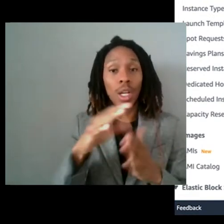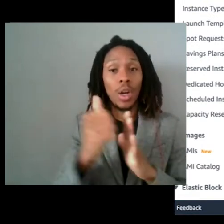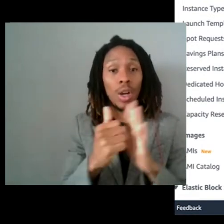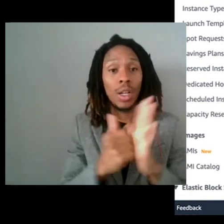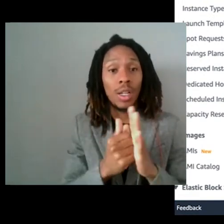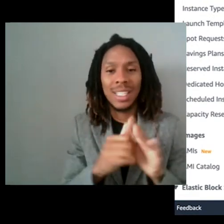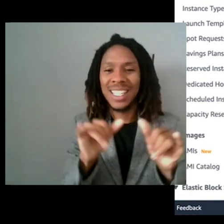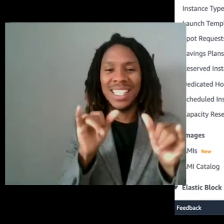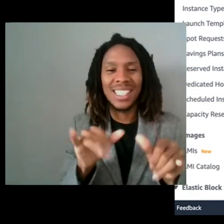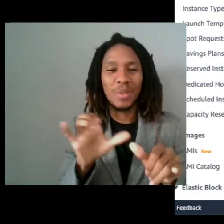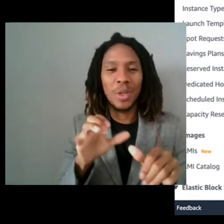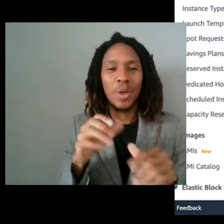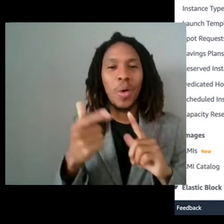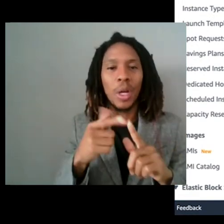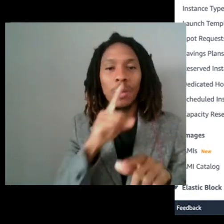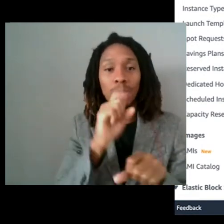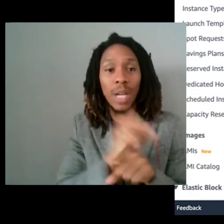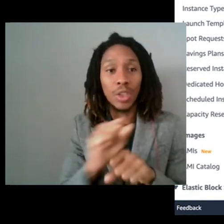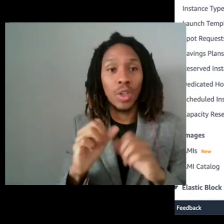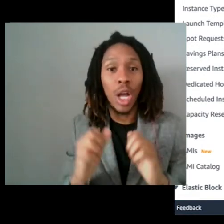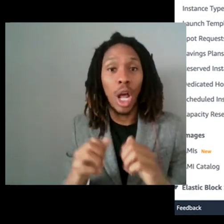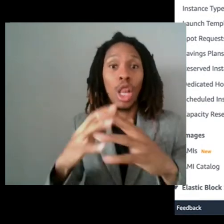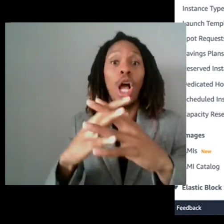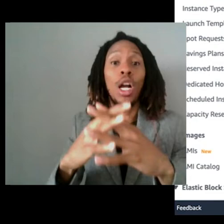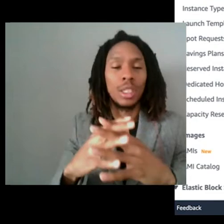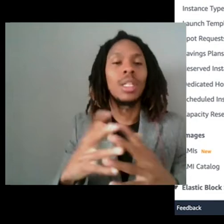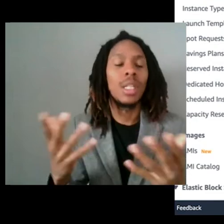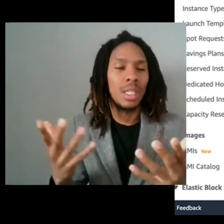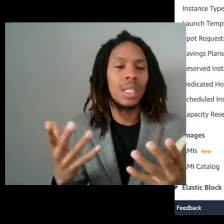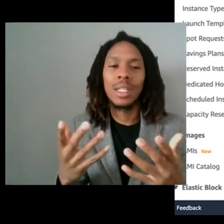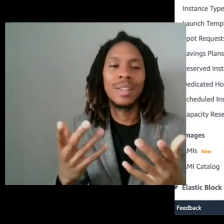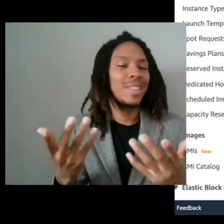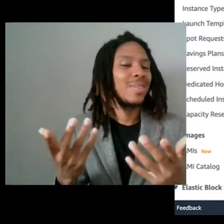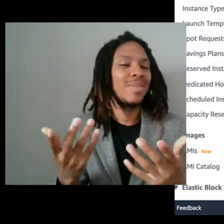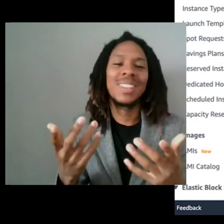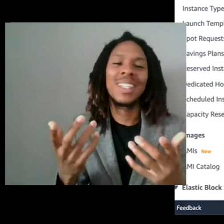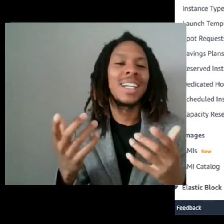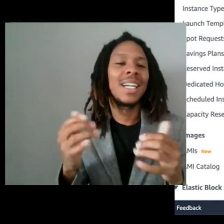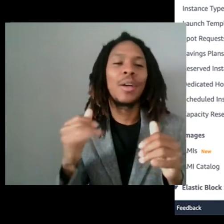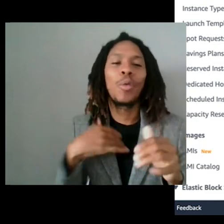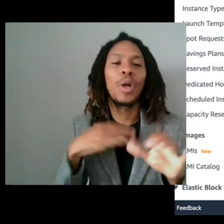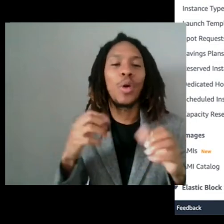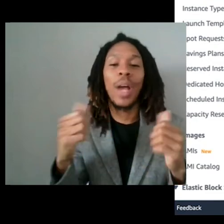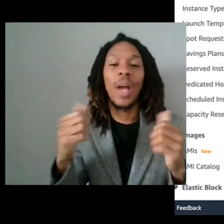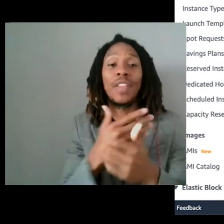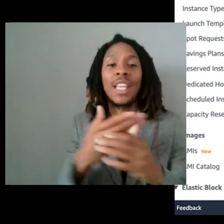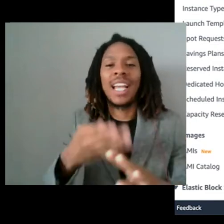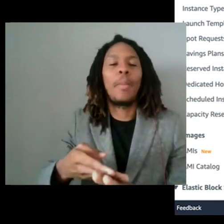when you actually launch eventually anyway. So we're really just doing stuff ahead of time. The only reason you might not wanna use it